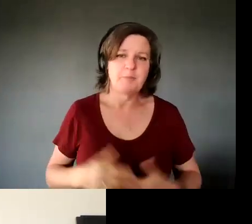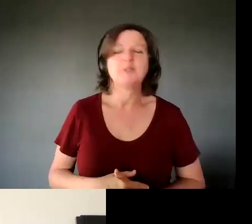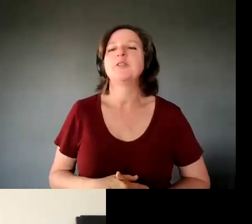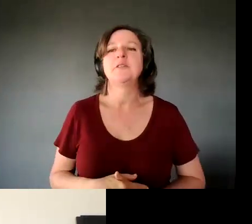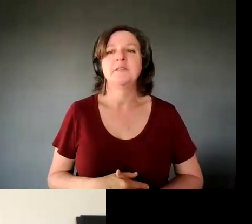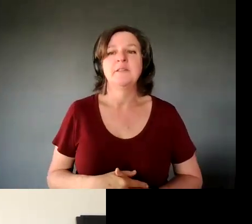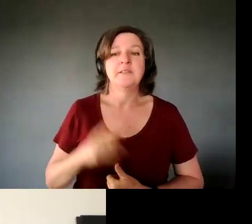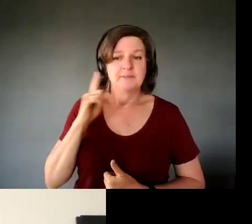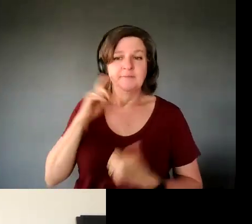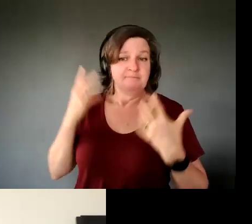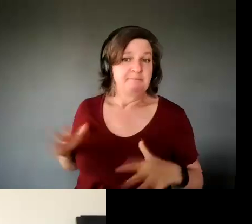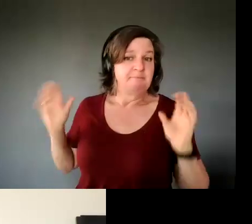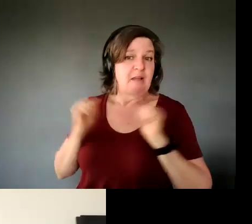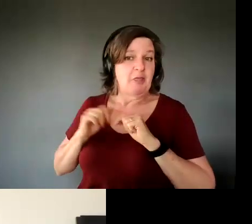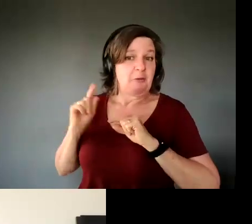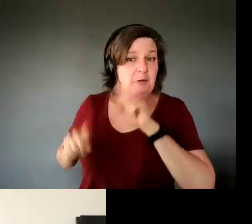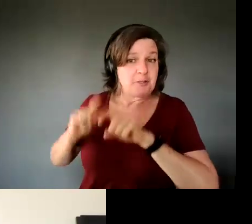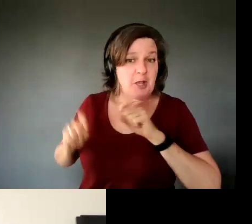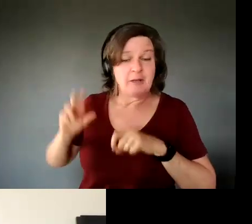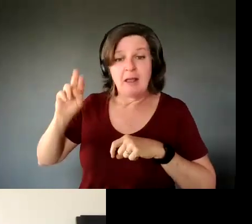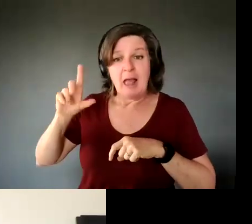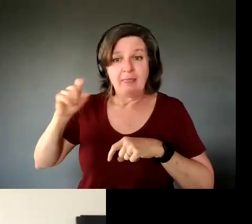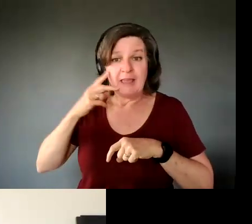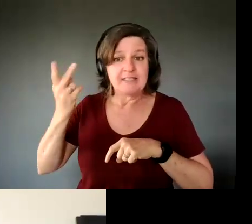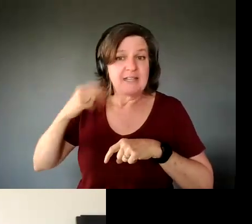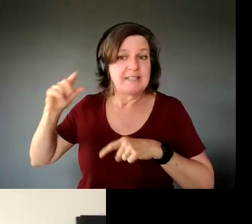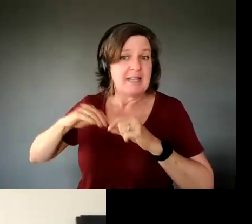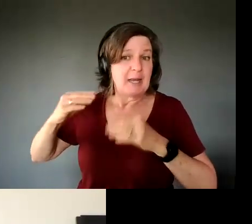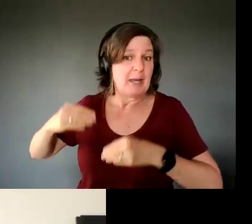done with questions unless we get any more coming in. (Chuckles).